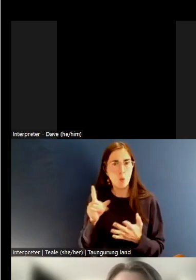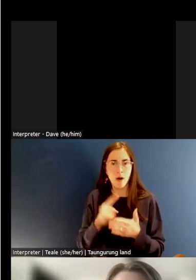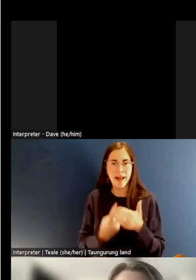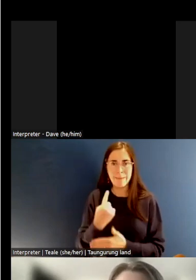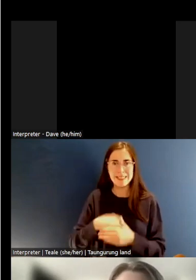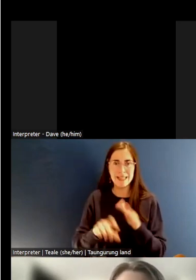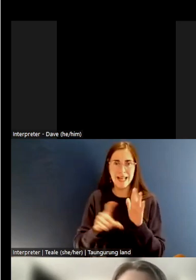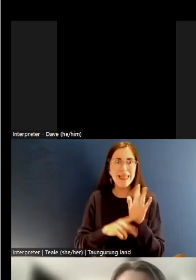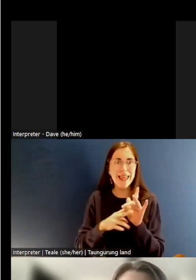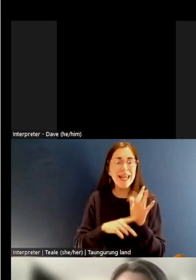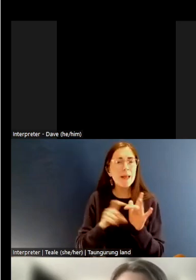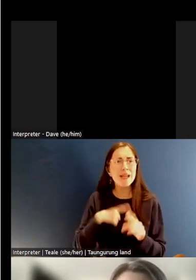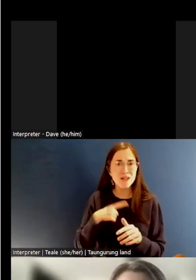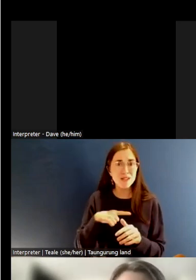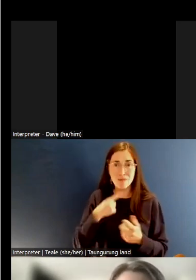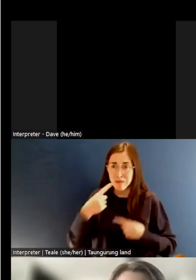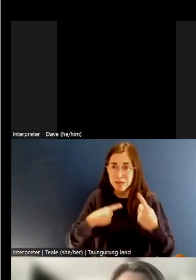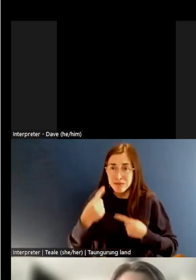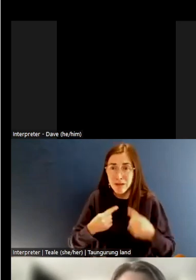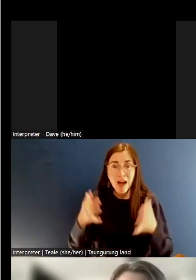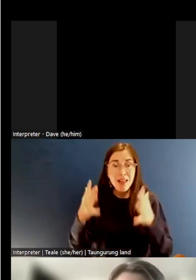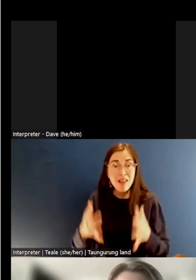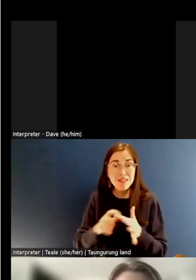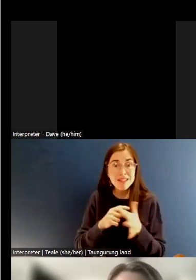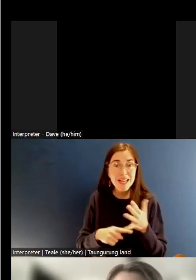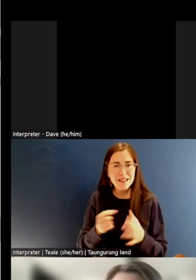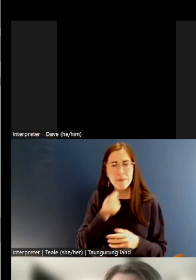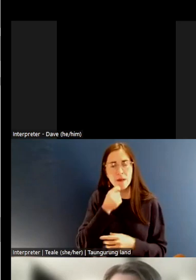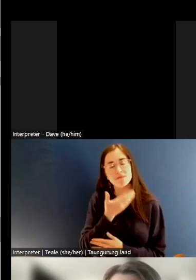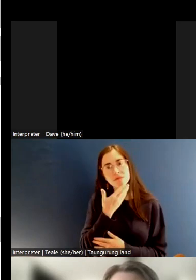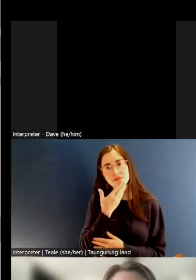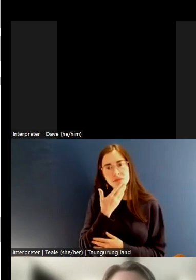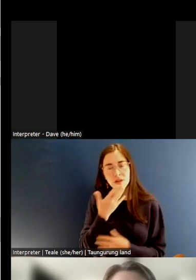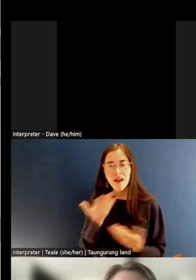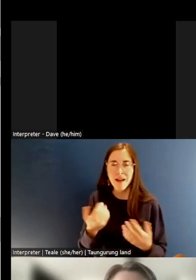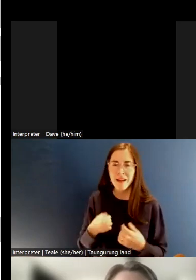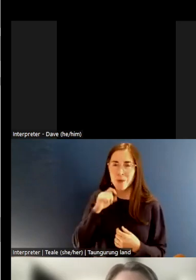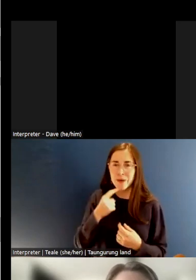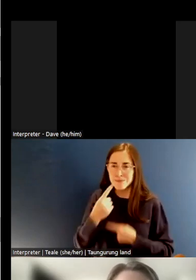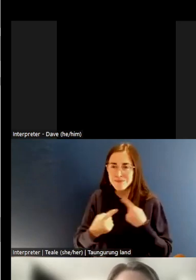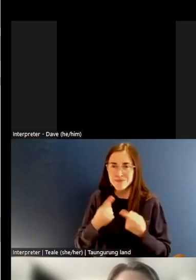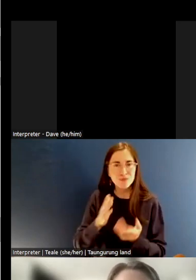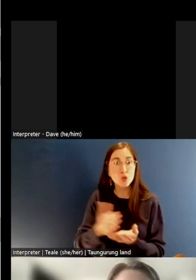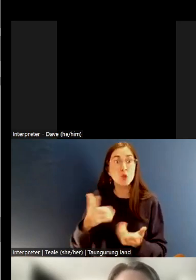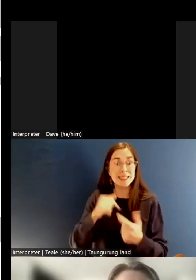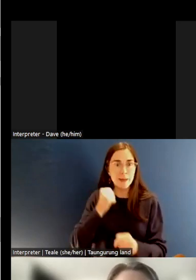that I've just shown you that's probably a little bit dry. So this is baby Miles,